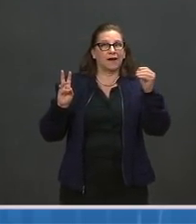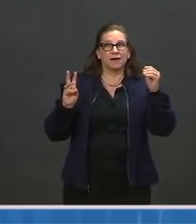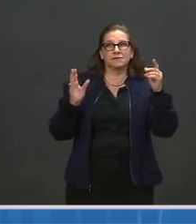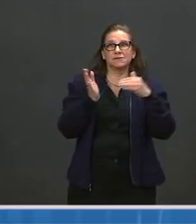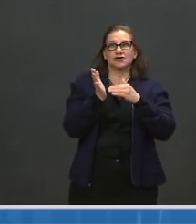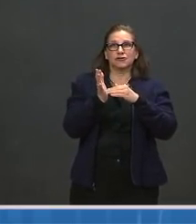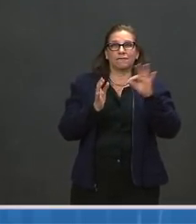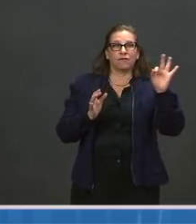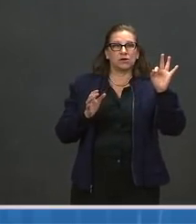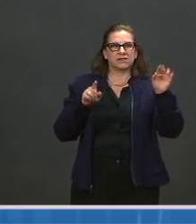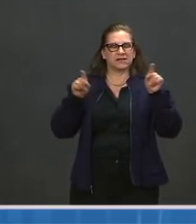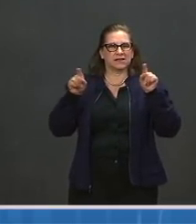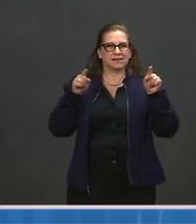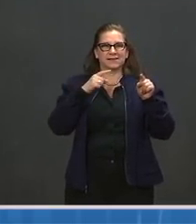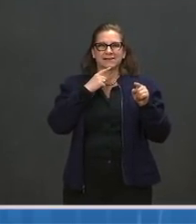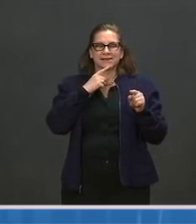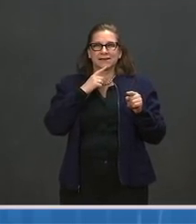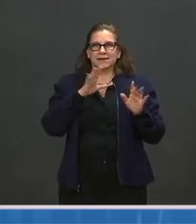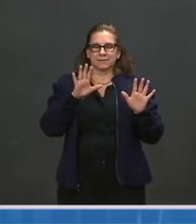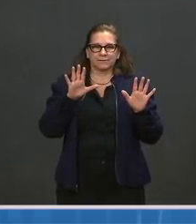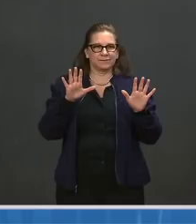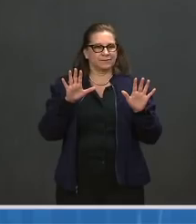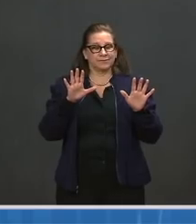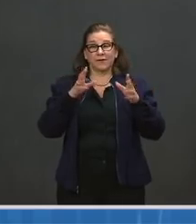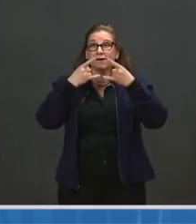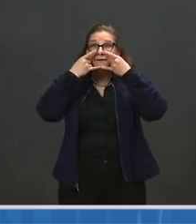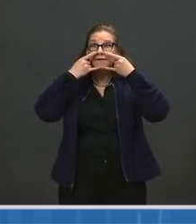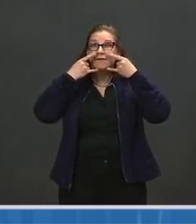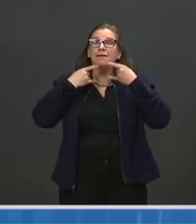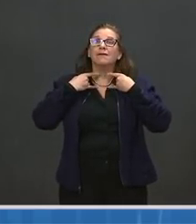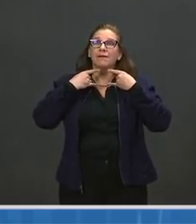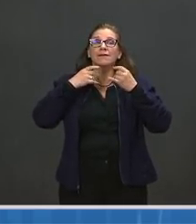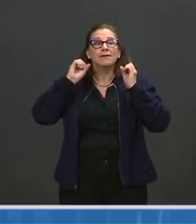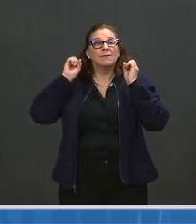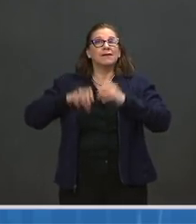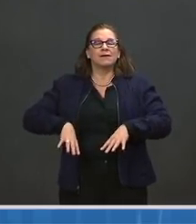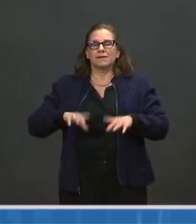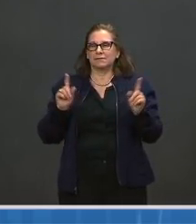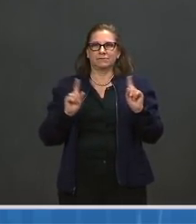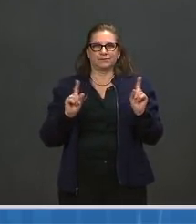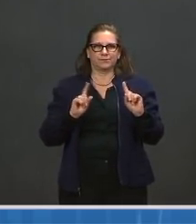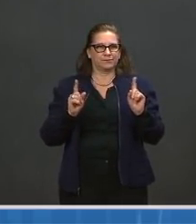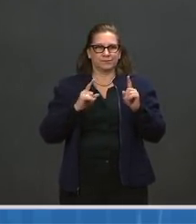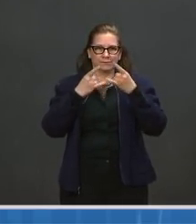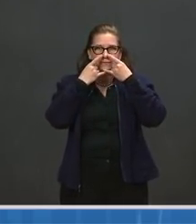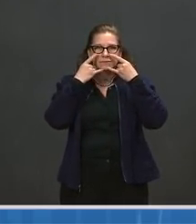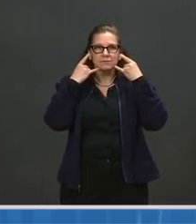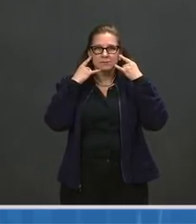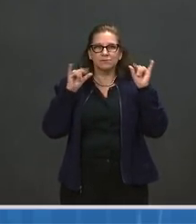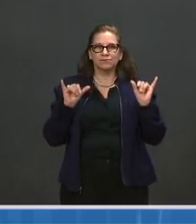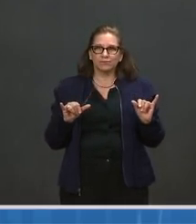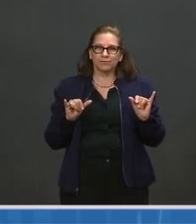Obviously, governors have certain authority there, but so do corporations, so do employers, so do individuals.